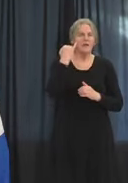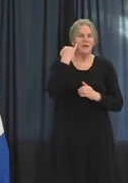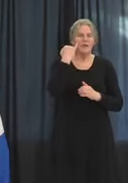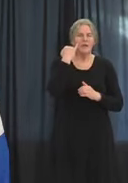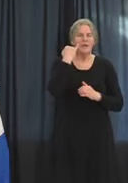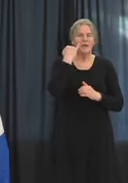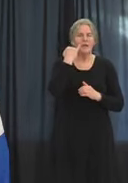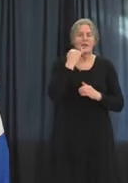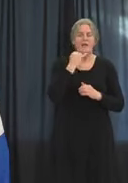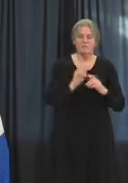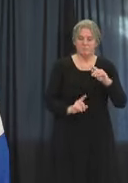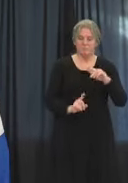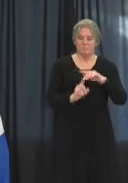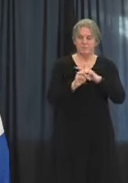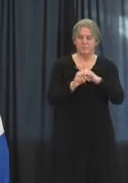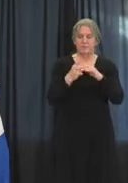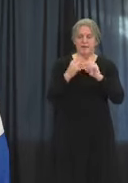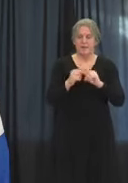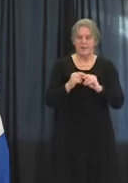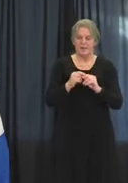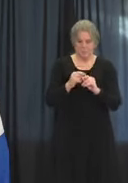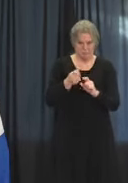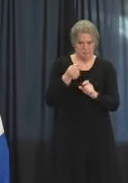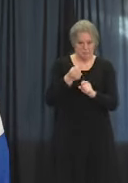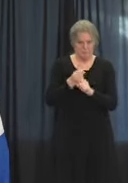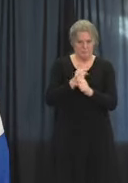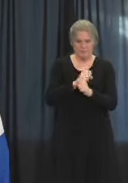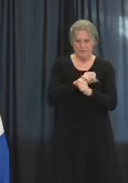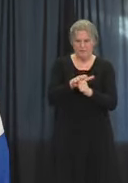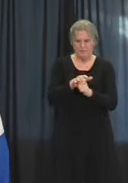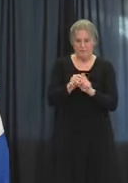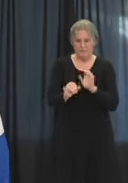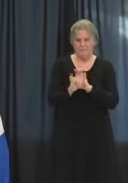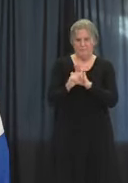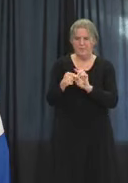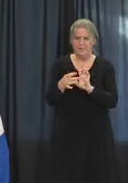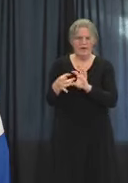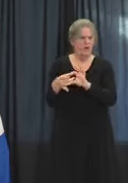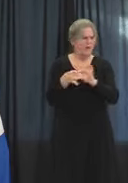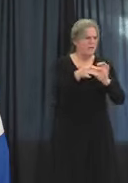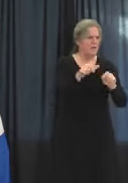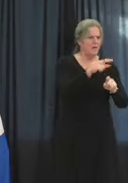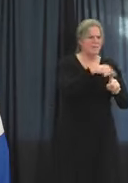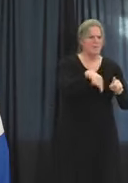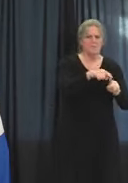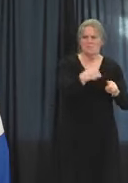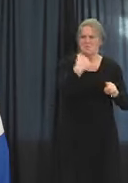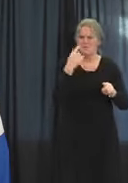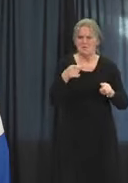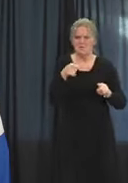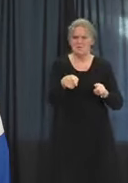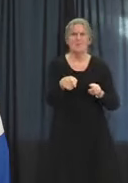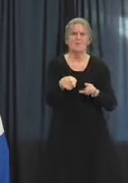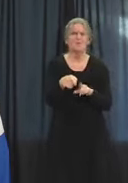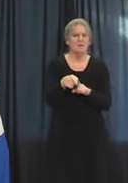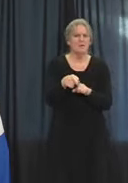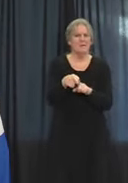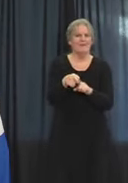is undetected spread of COVID in the community, that the measures that we have in place with